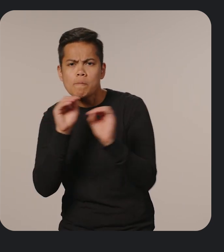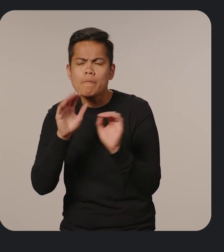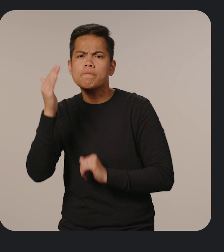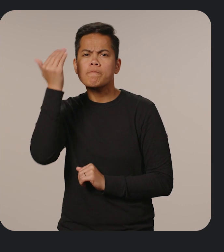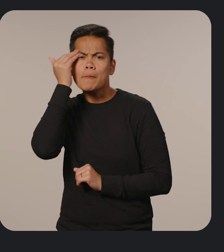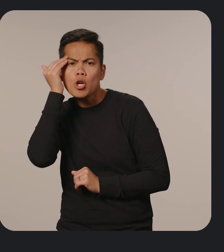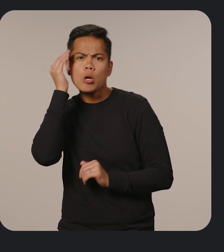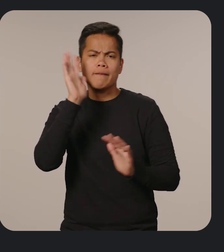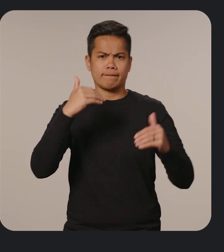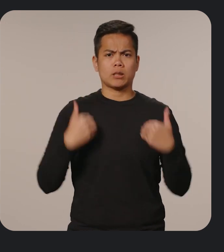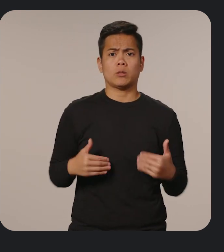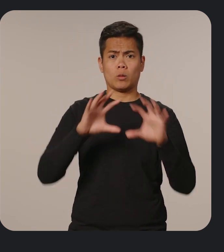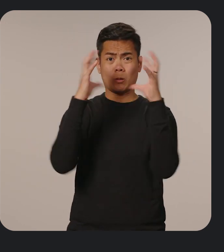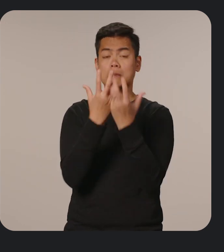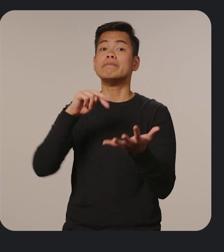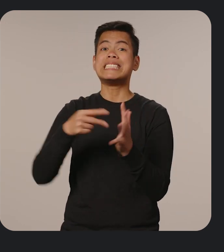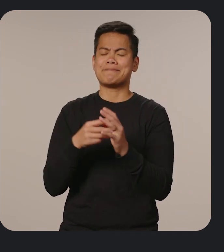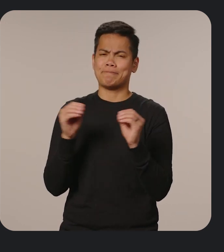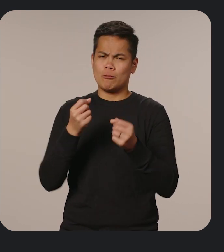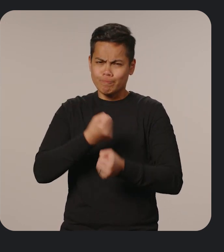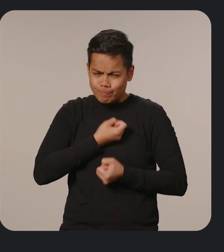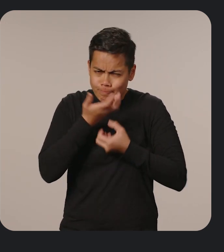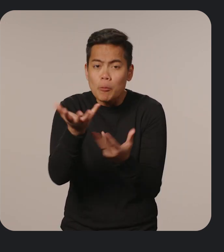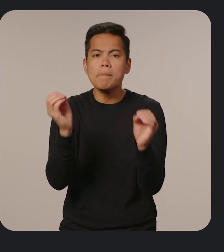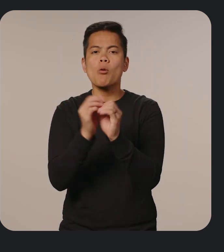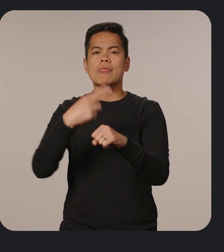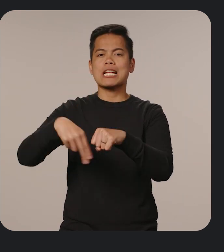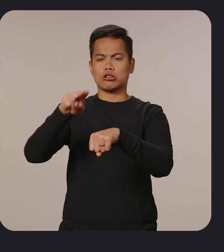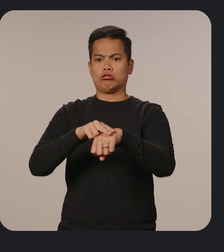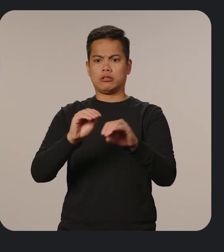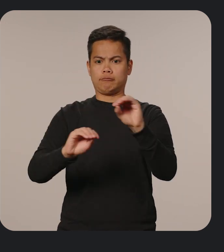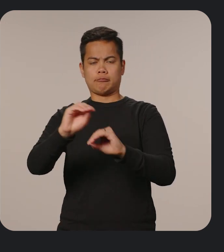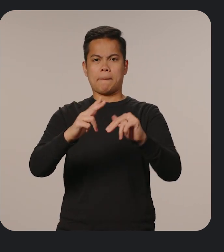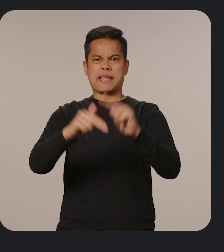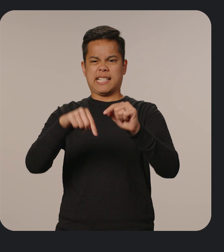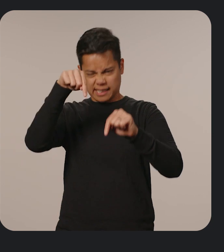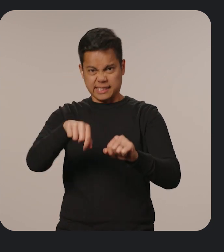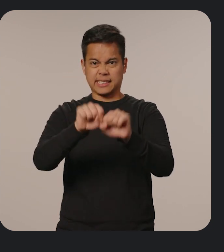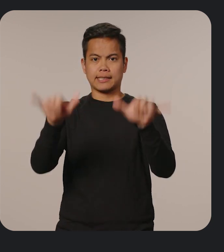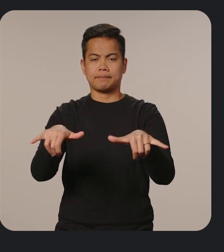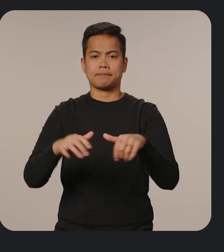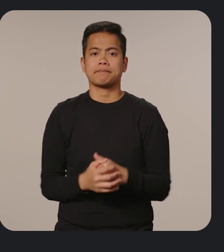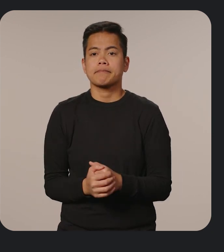From snappy takeoffs to soft landings, the motion of Material 3 feels more spirited, more alive.